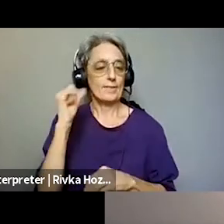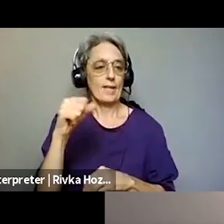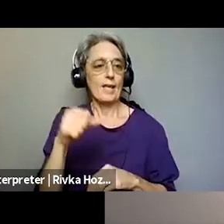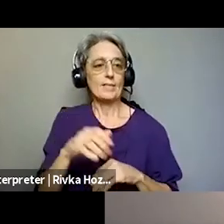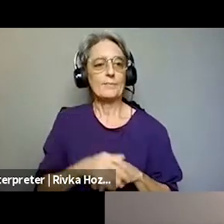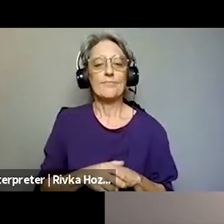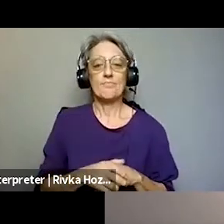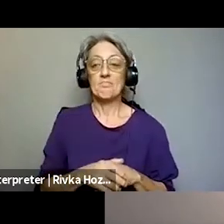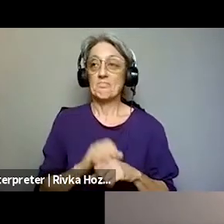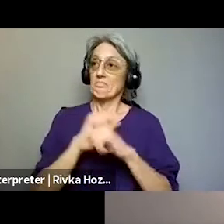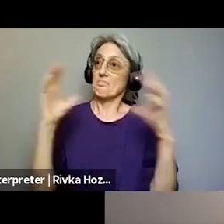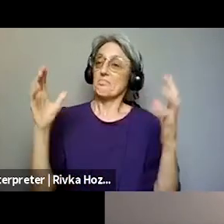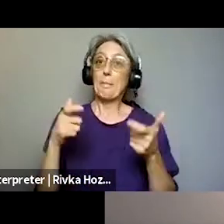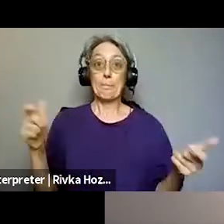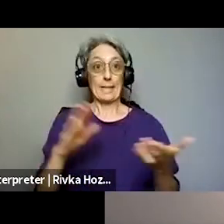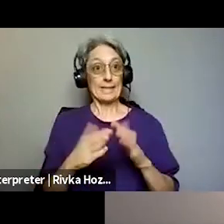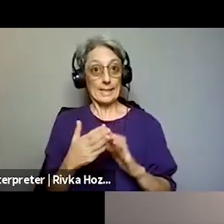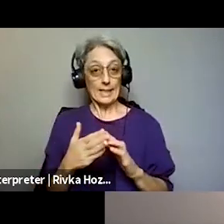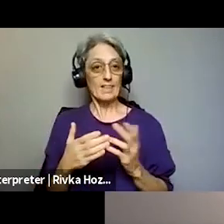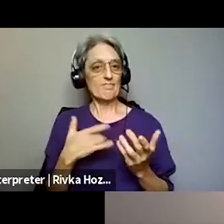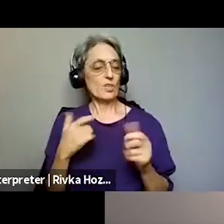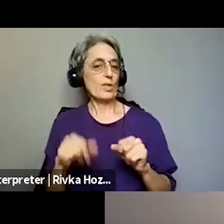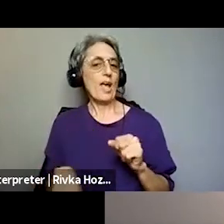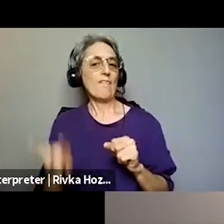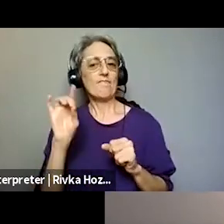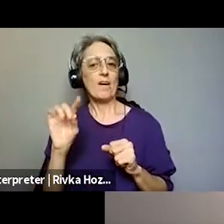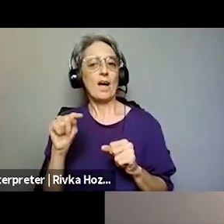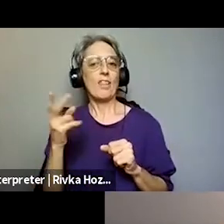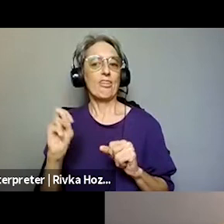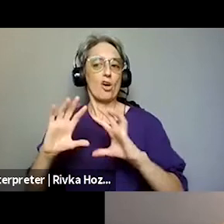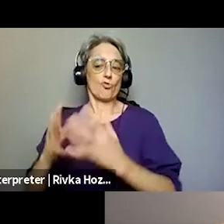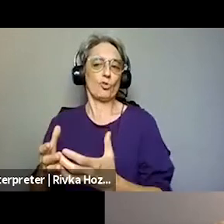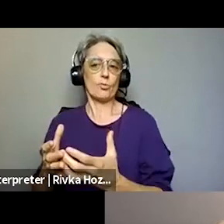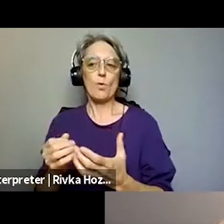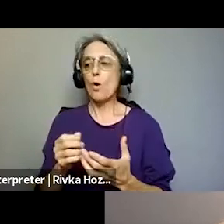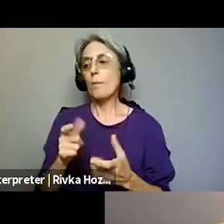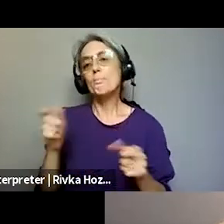city you could find the group enough of a group to do it for something for intellectual development